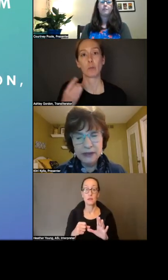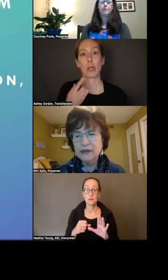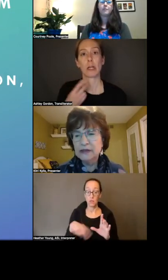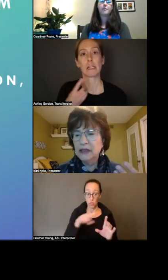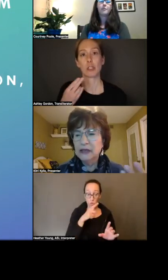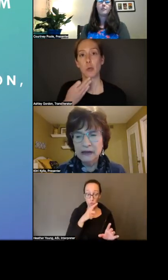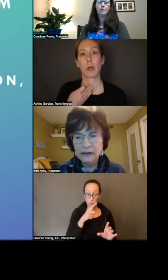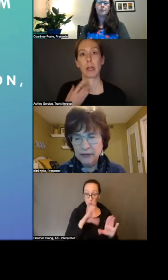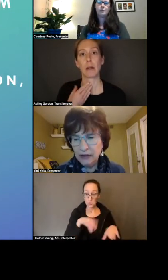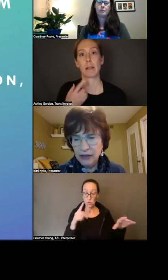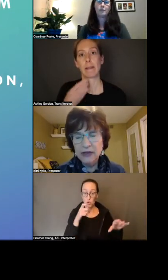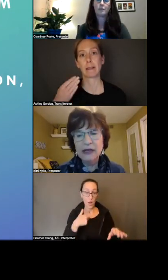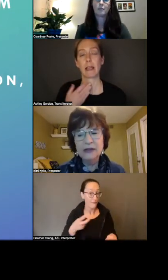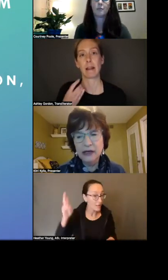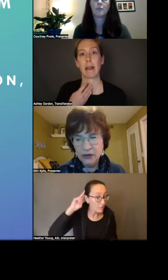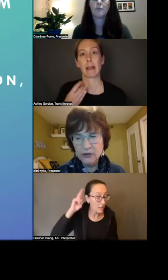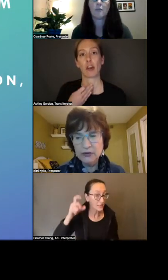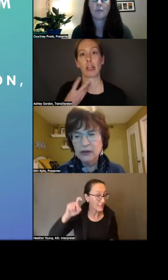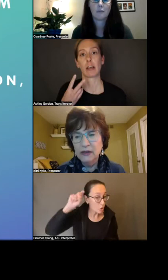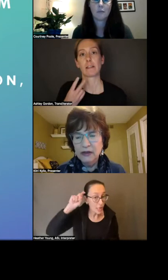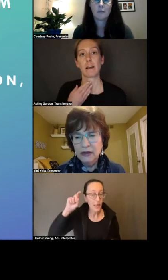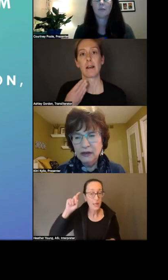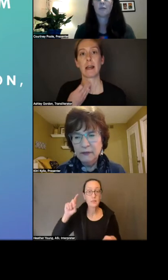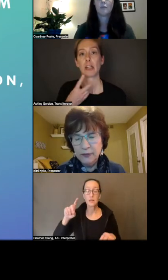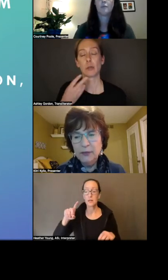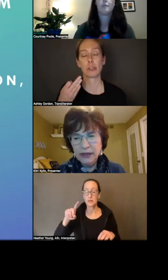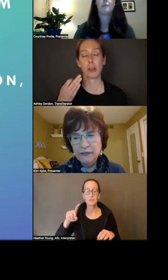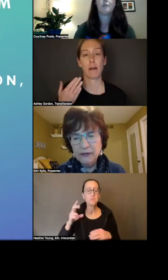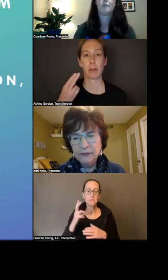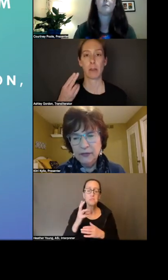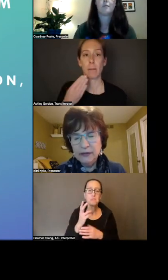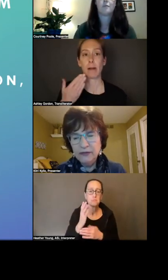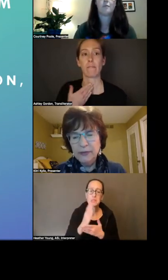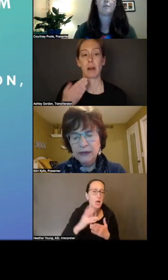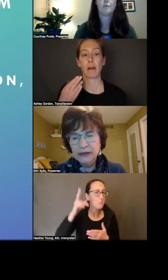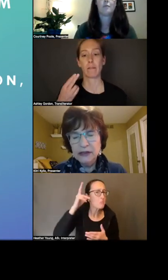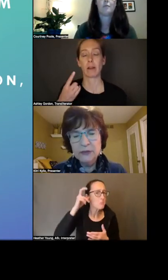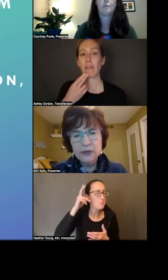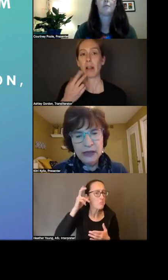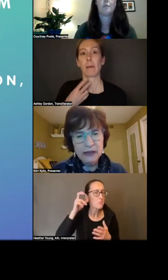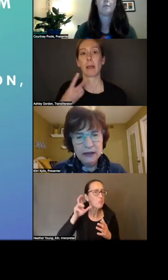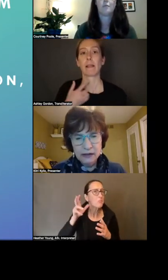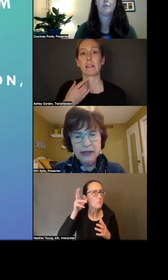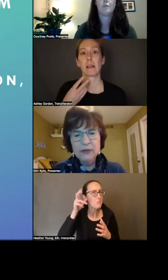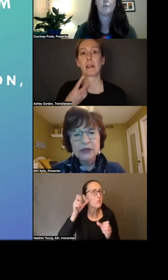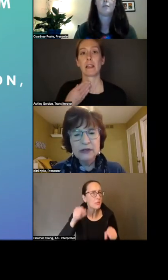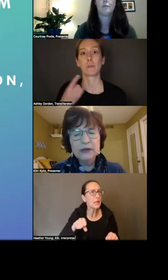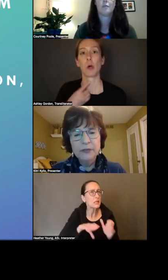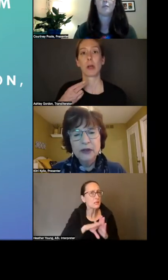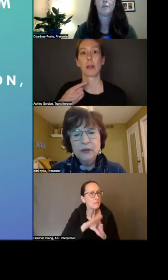and had hearing aids, and had use of the benefit of developing listening and spoken language skills.